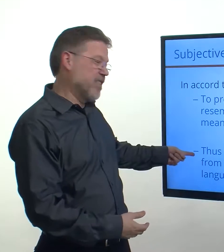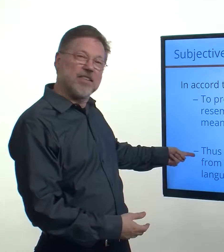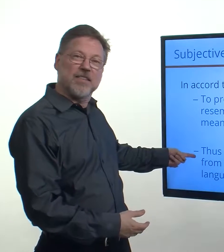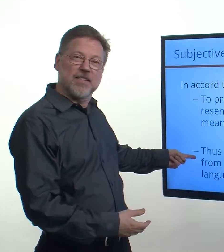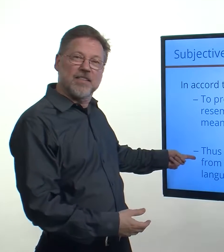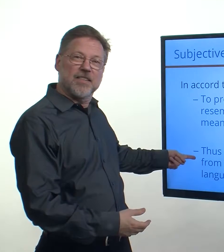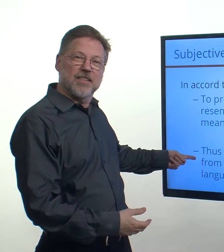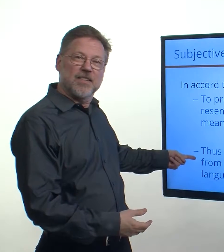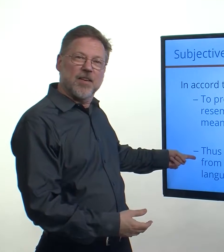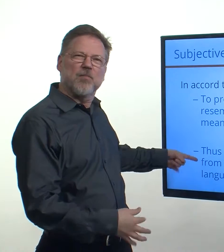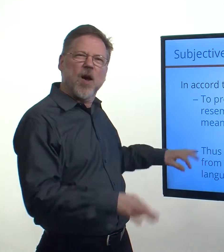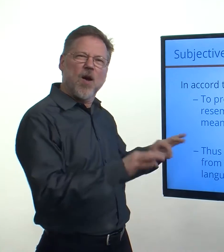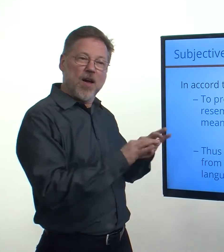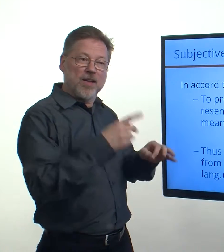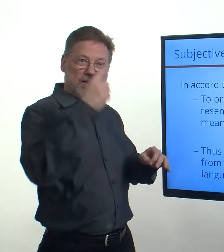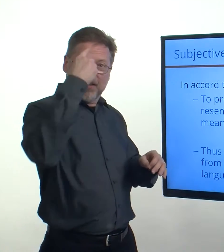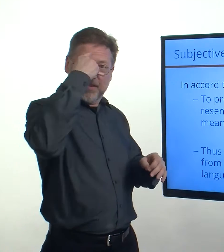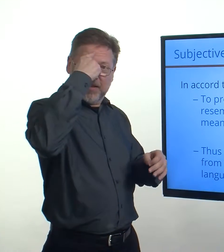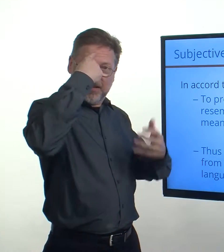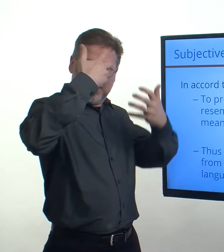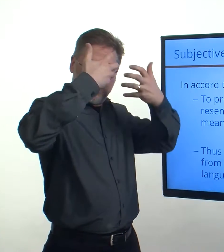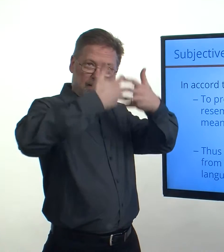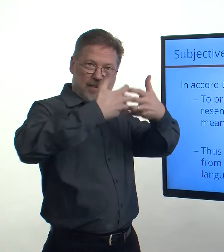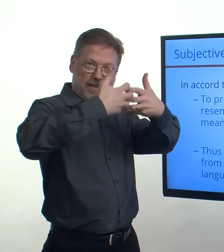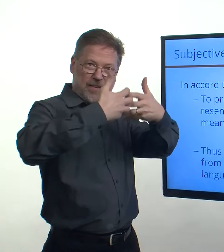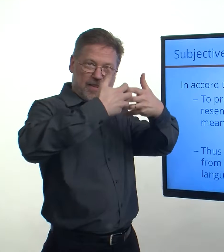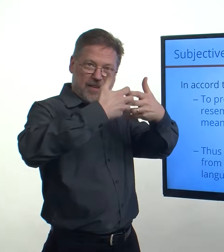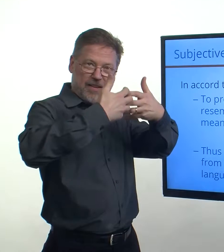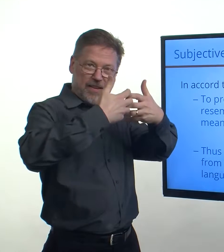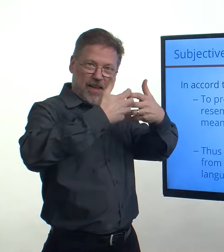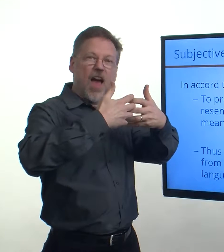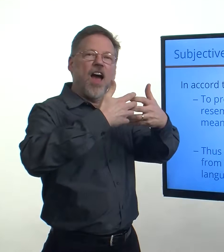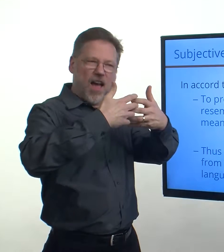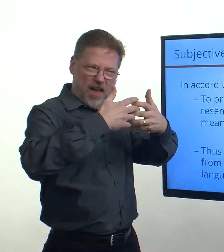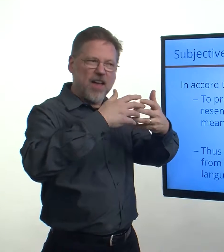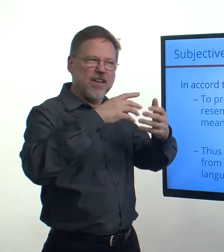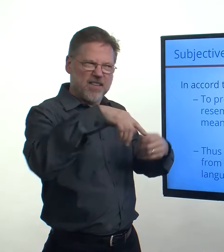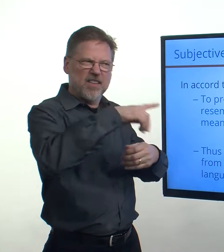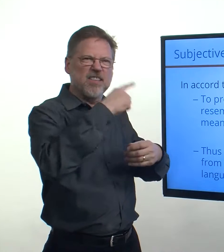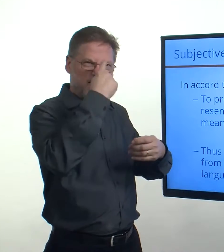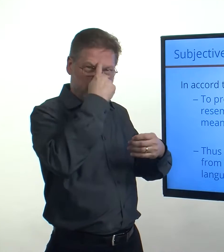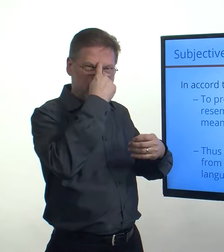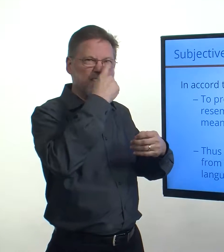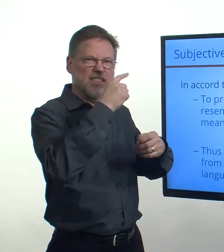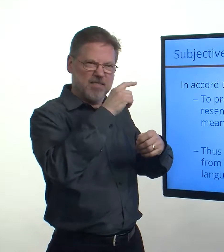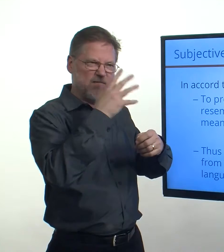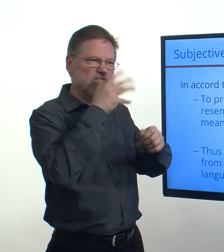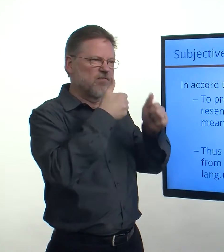Now this important point is about our brain mechanisms.